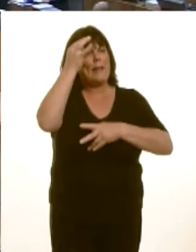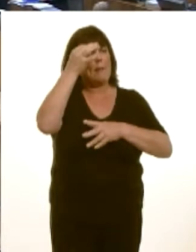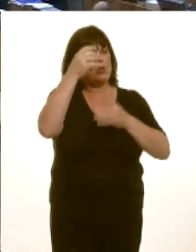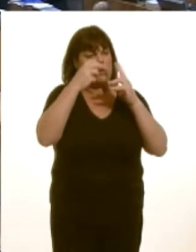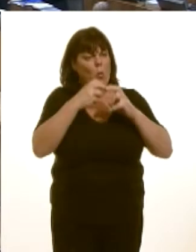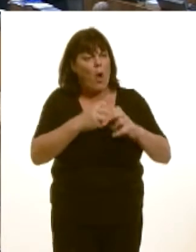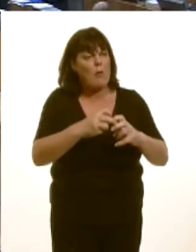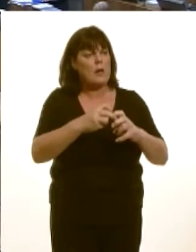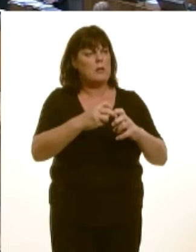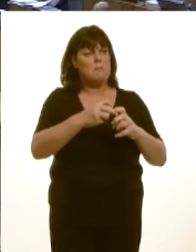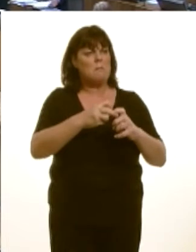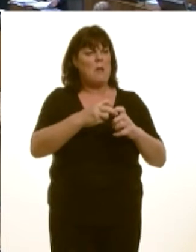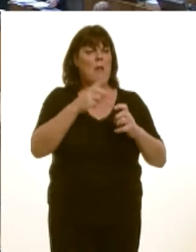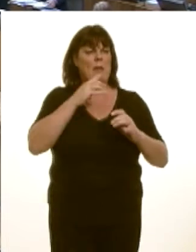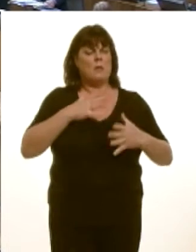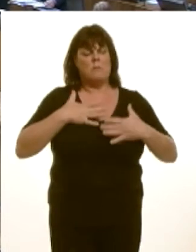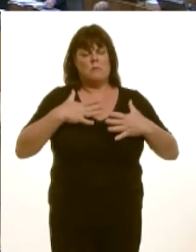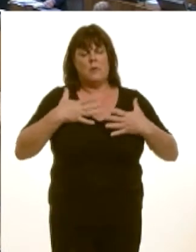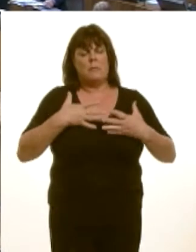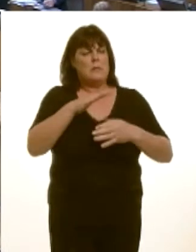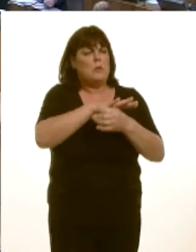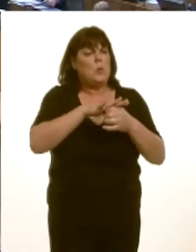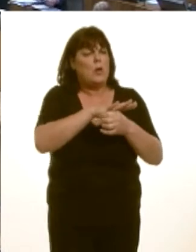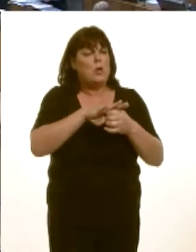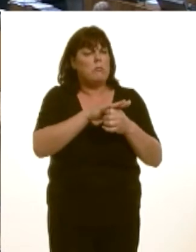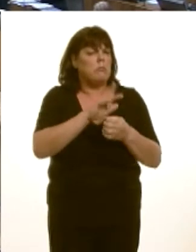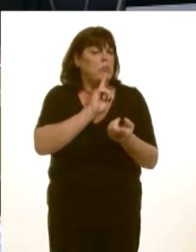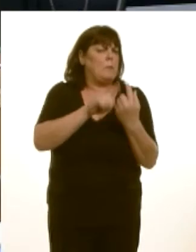Carwyn Jones: Well, of course, the Minister will be able to respond more fully with regard to that.